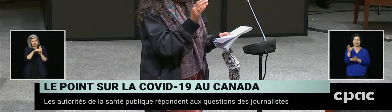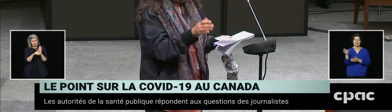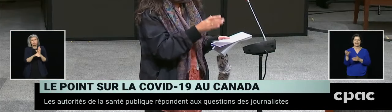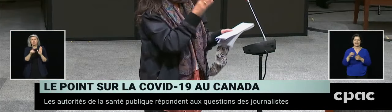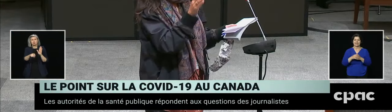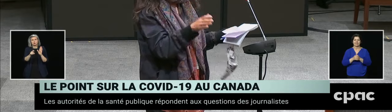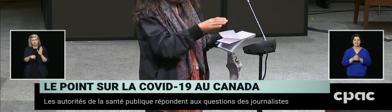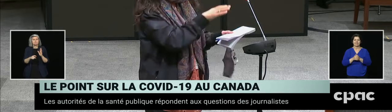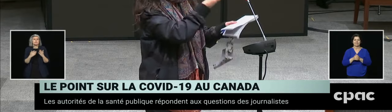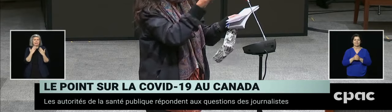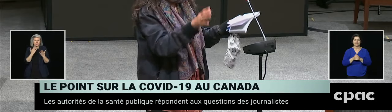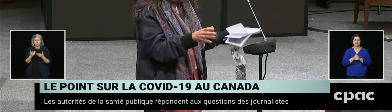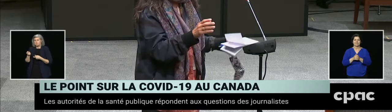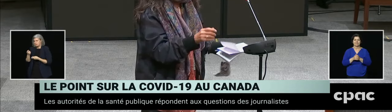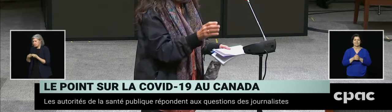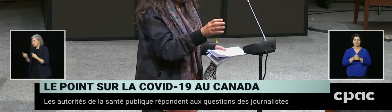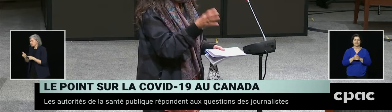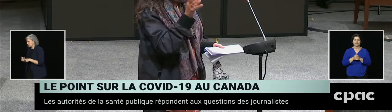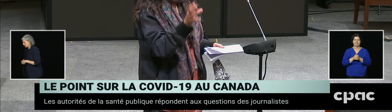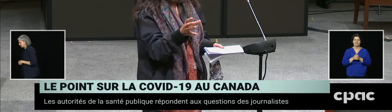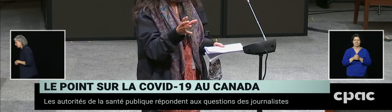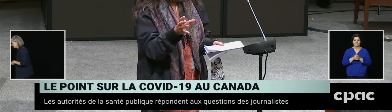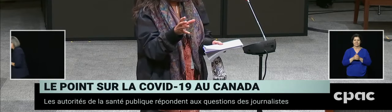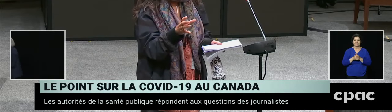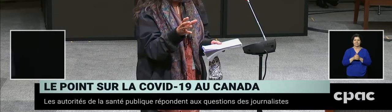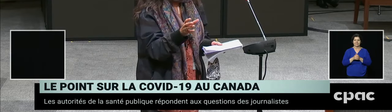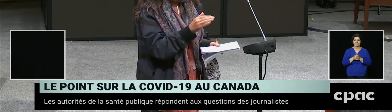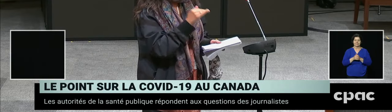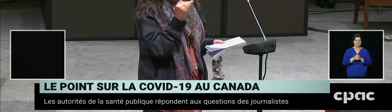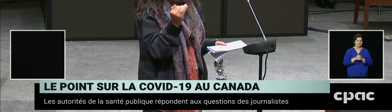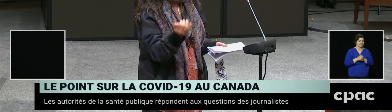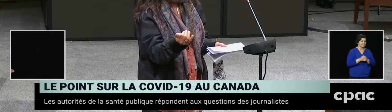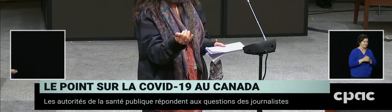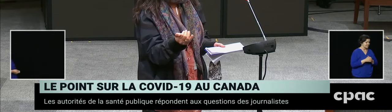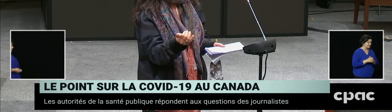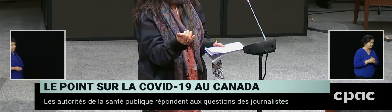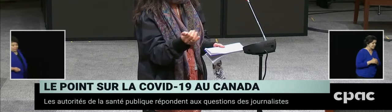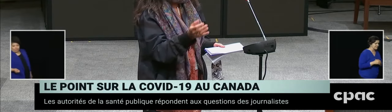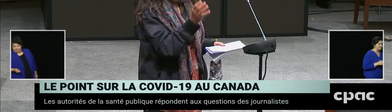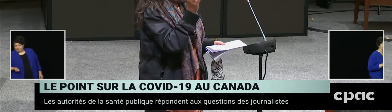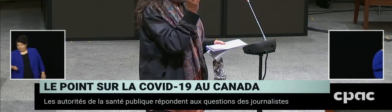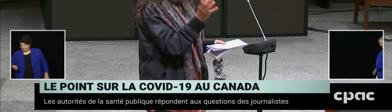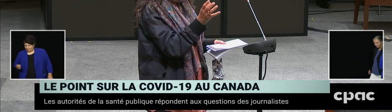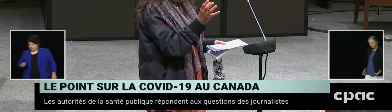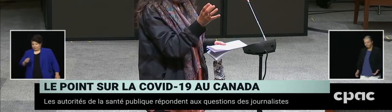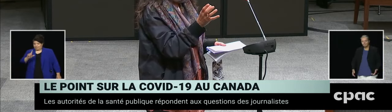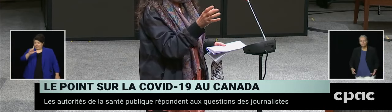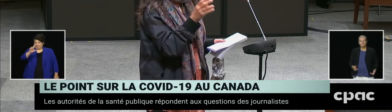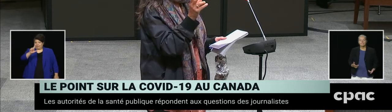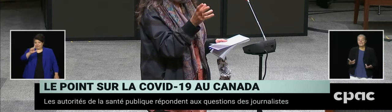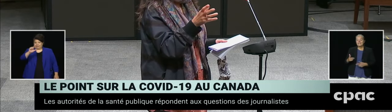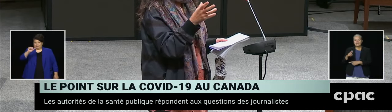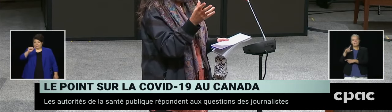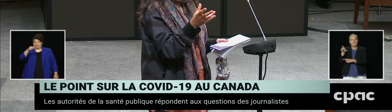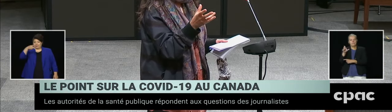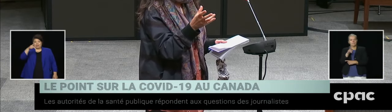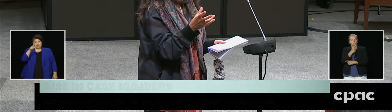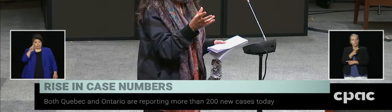THANK YOU. (Question by Media): I KNOW YOU'RE GOING TO TELL ME THAT IT